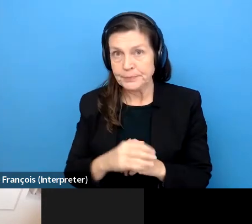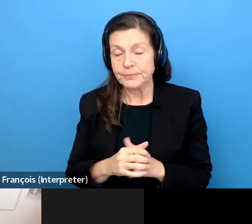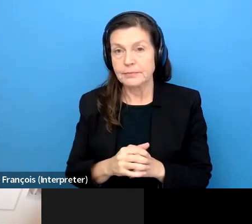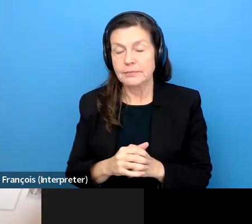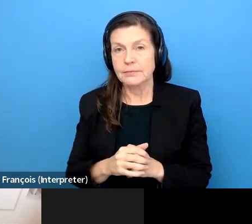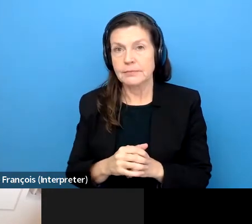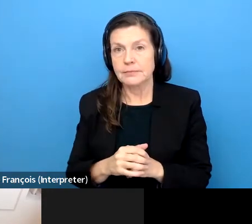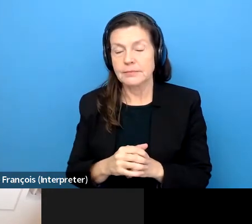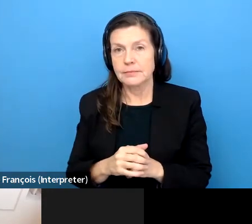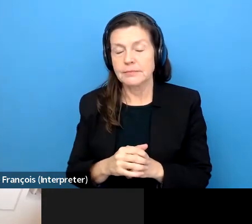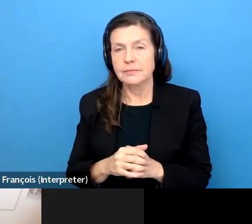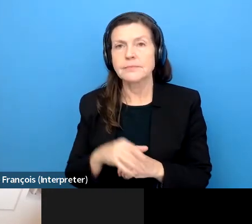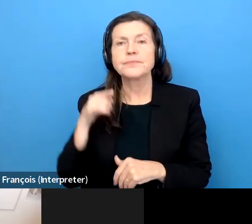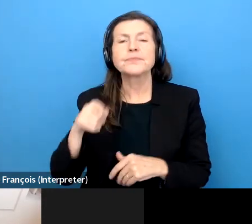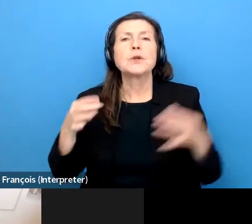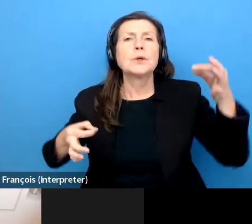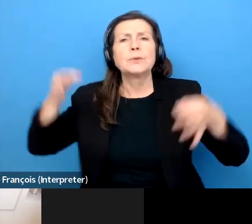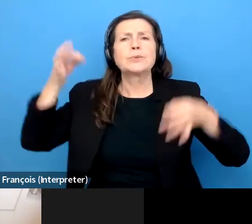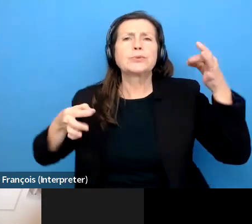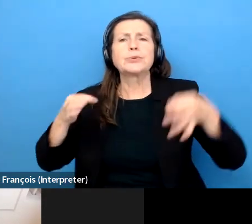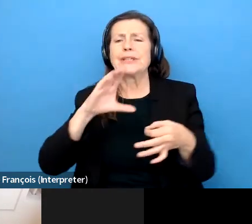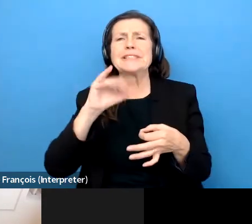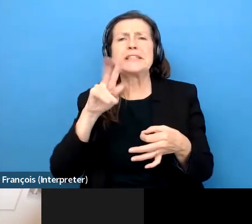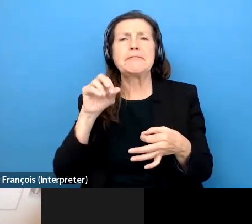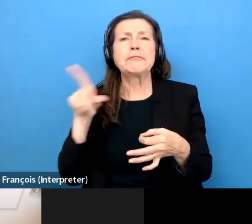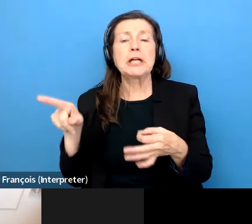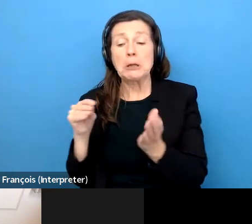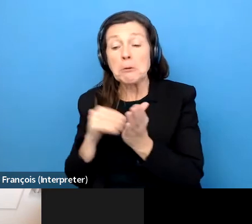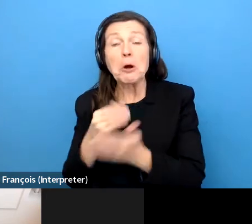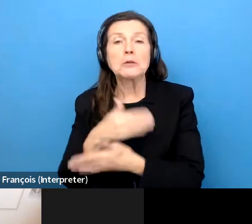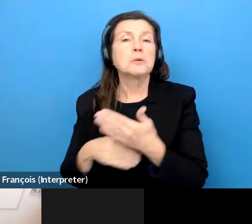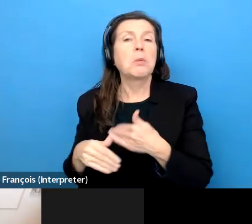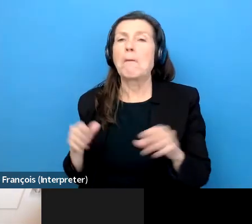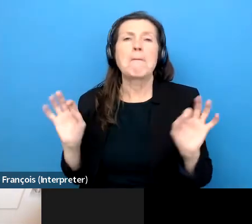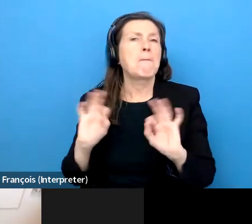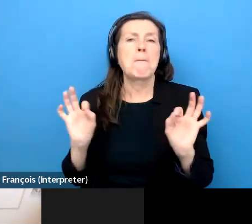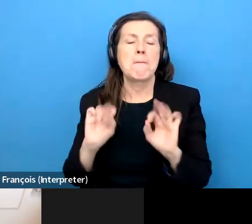However, little by little, it has become a huge priority for the police,